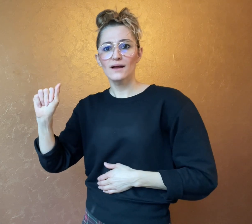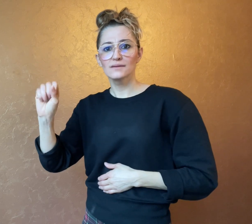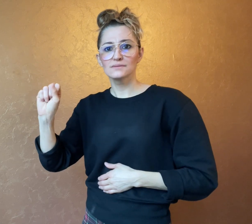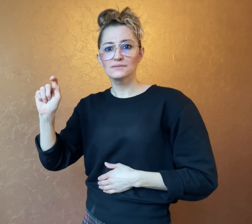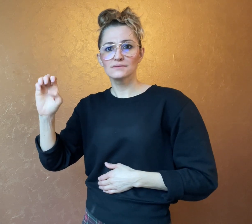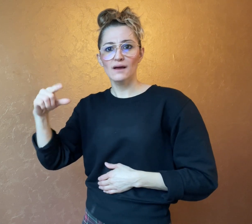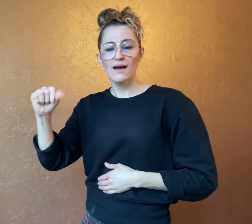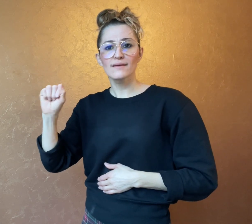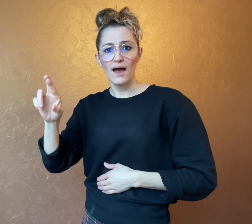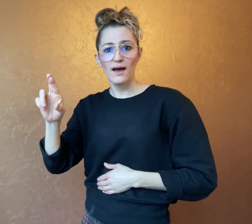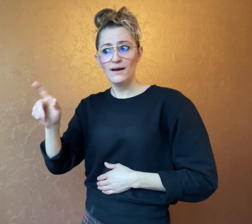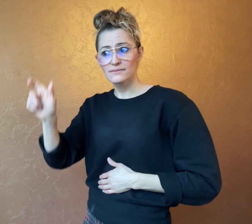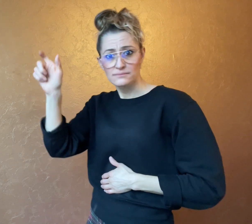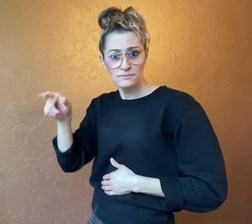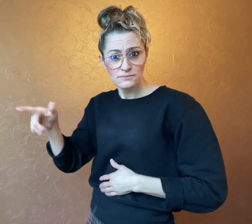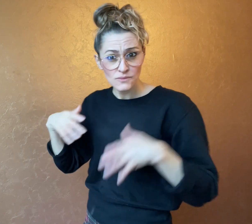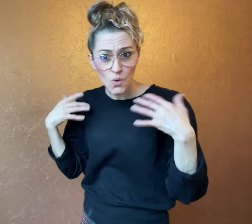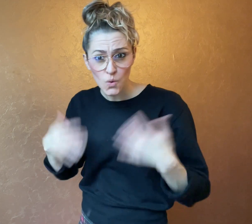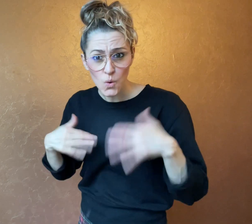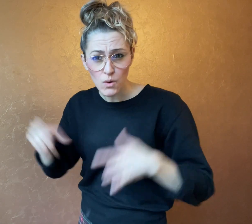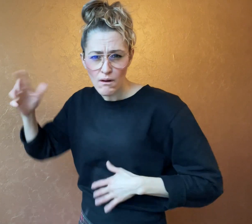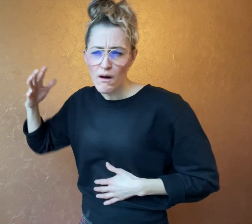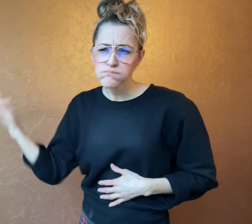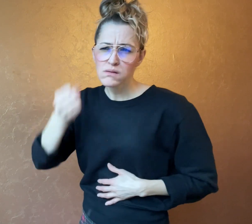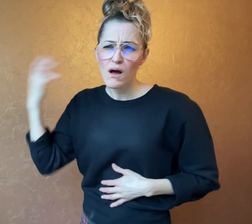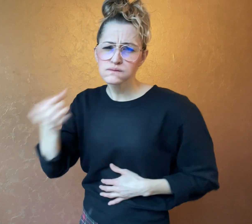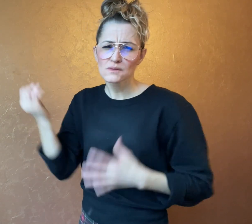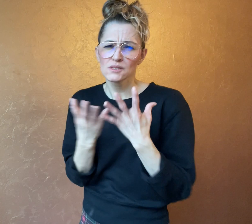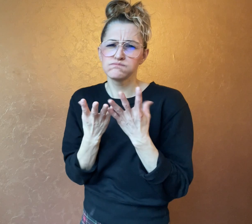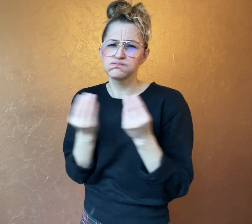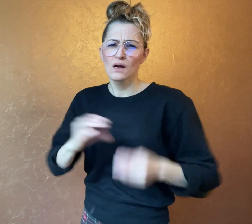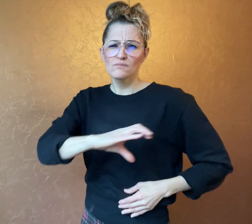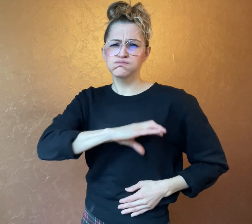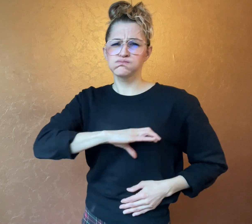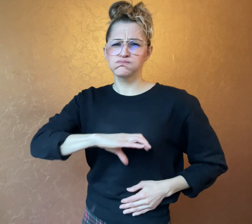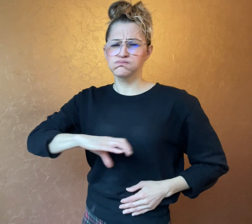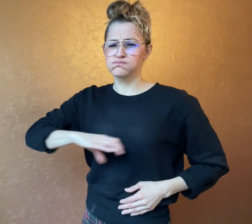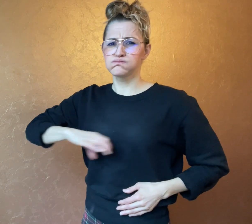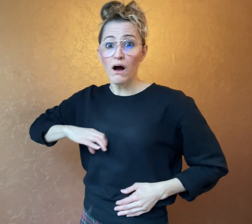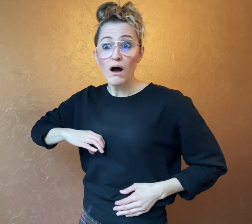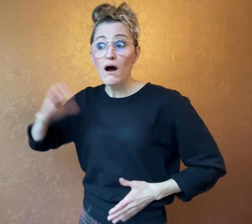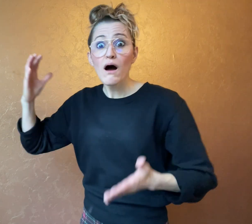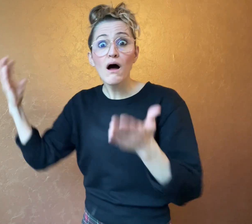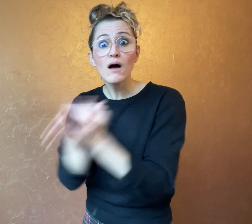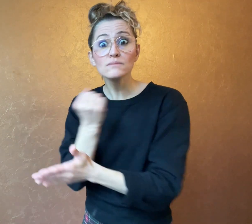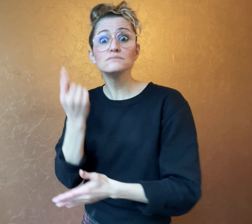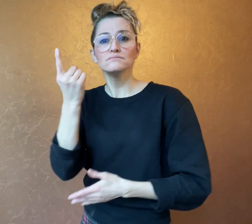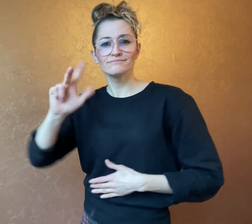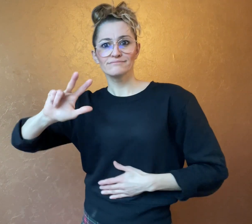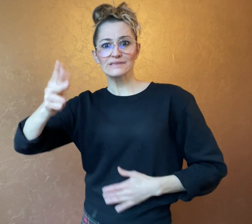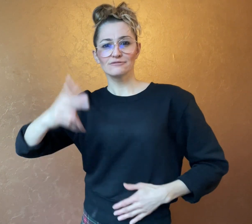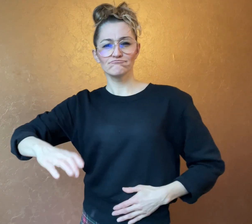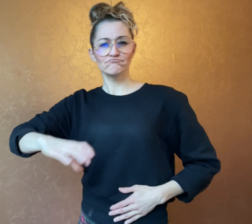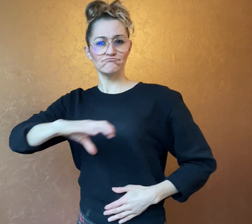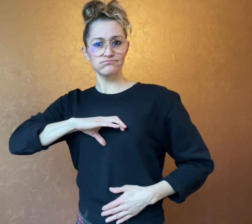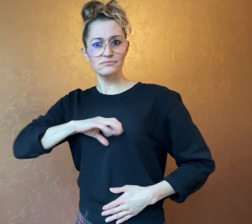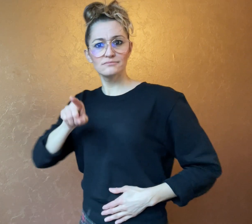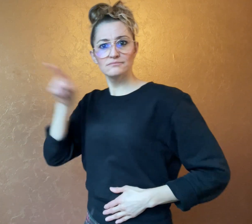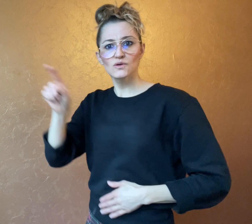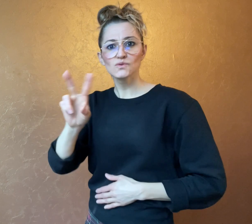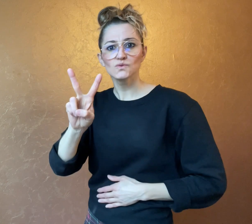many medals, including a bronze medal in the 2017 Paralympics